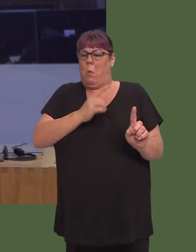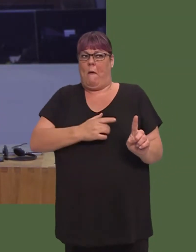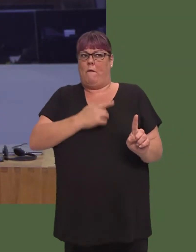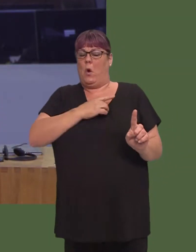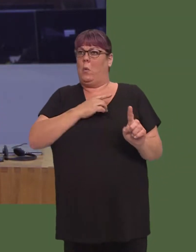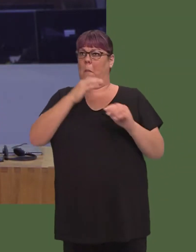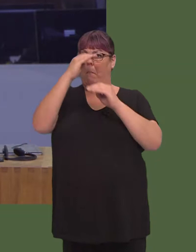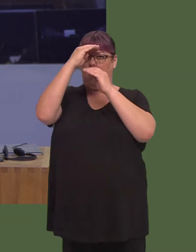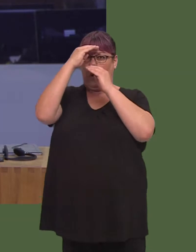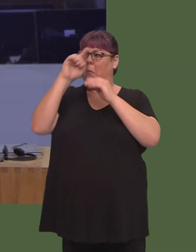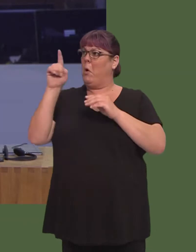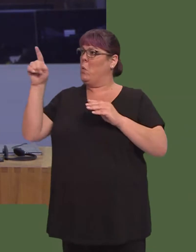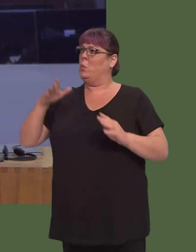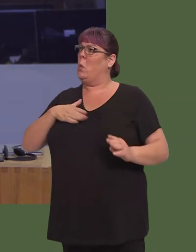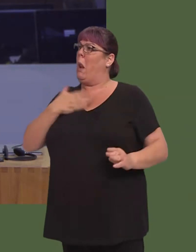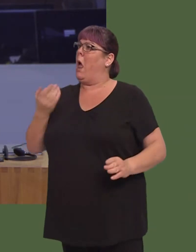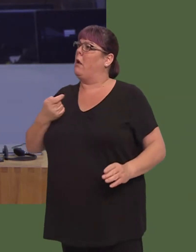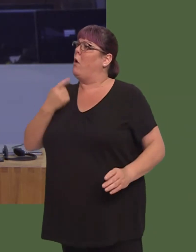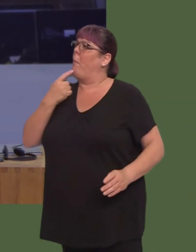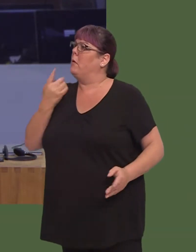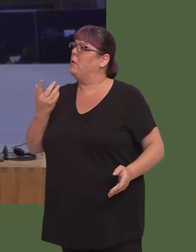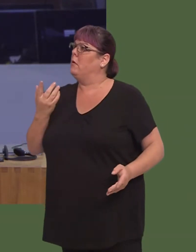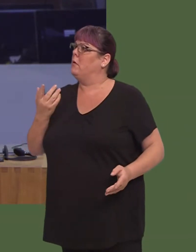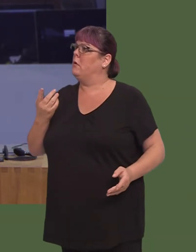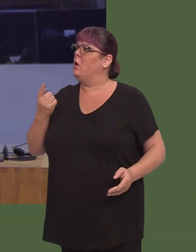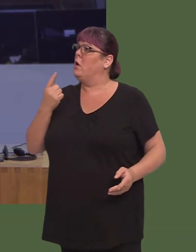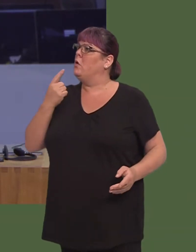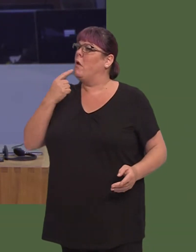issues at two hospitals that have emerged in August that must be dealt with. He cannot